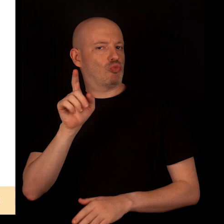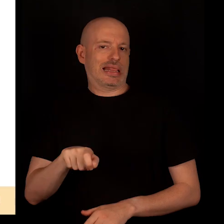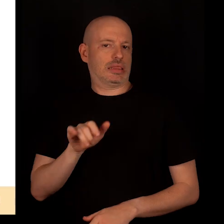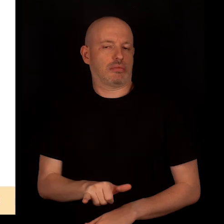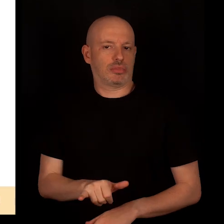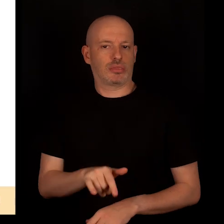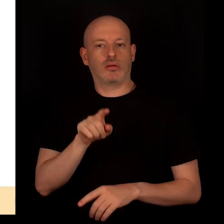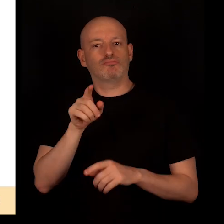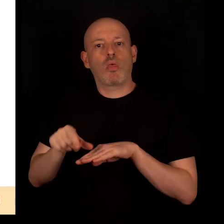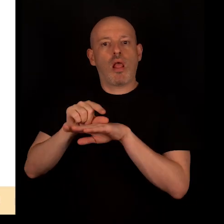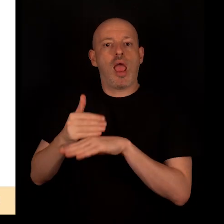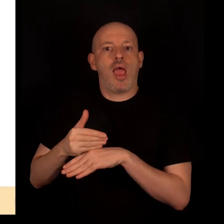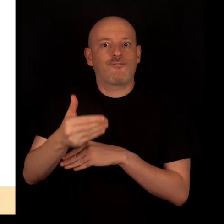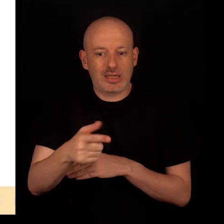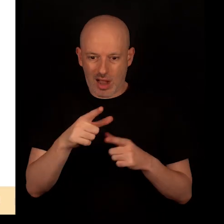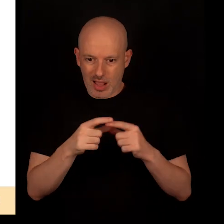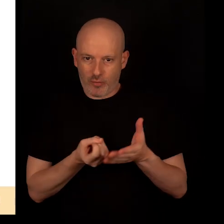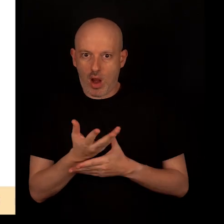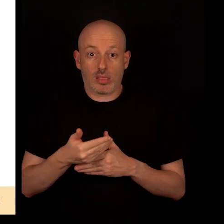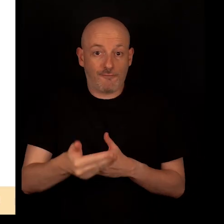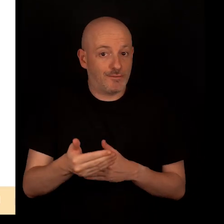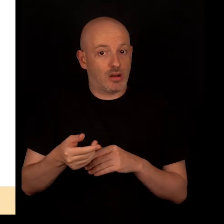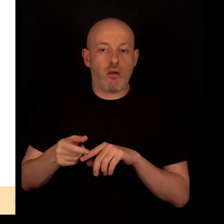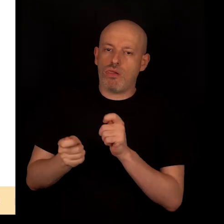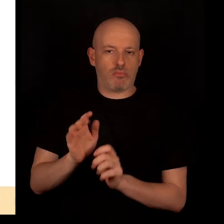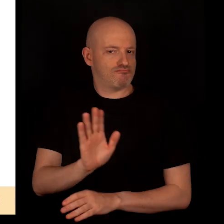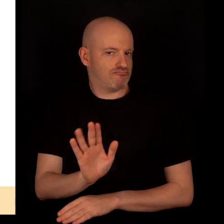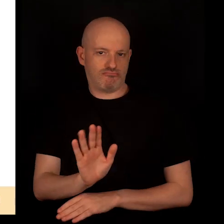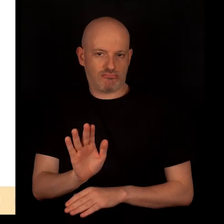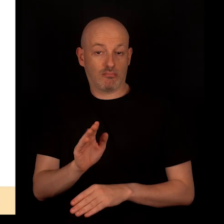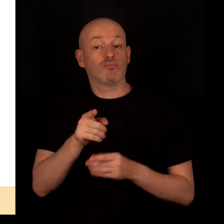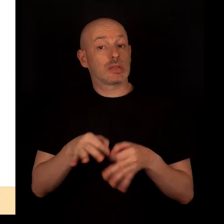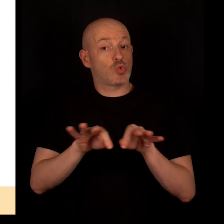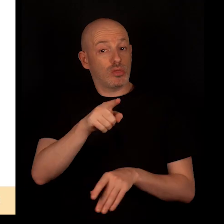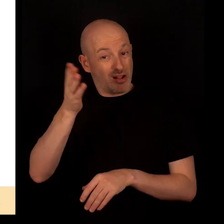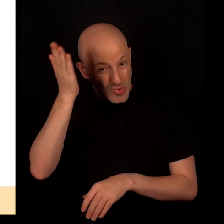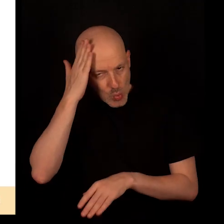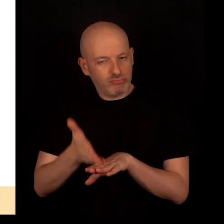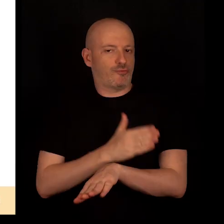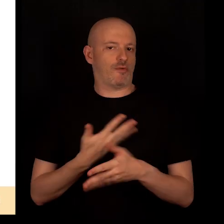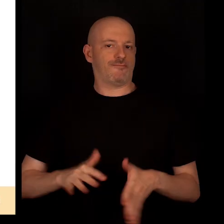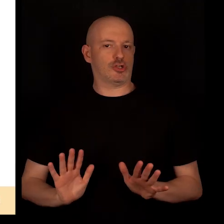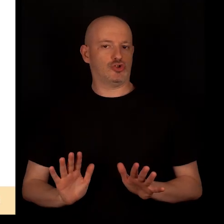You cannot add any top-ups after submitting your Info Card. So it's important to know beforehand.